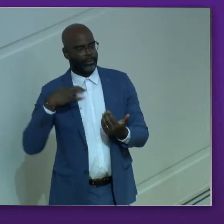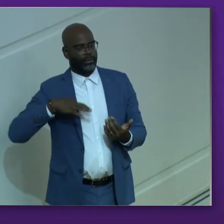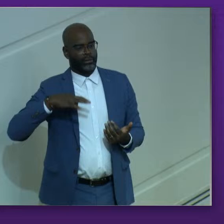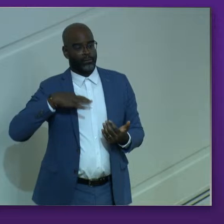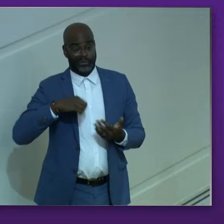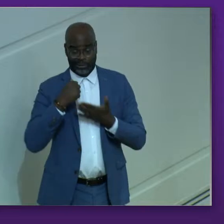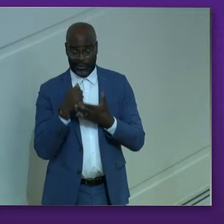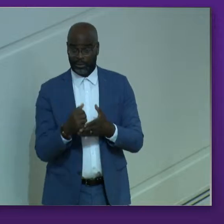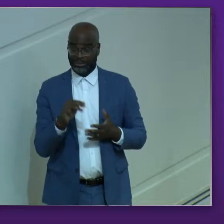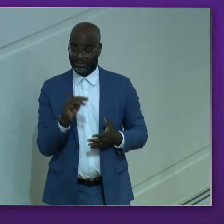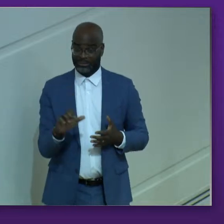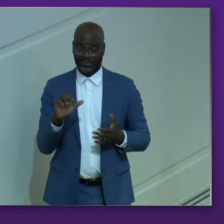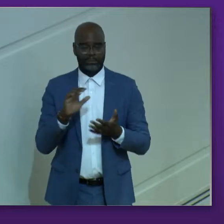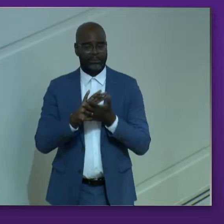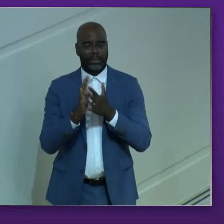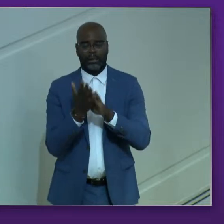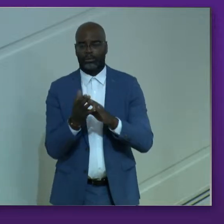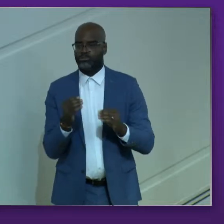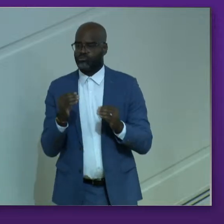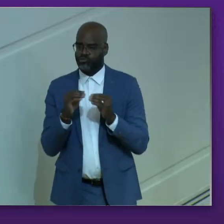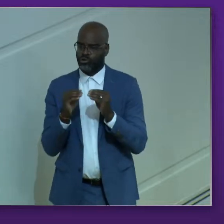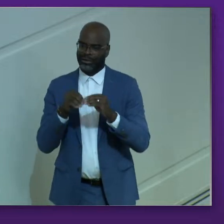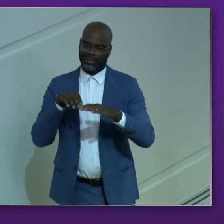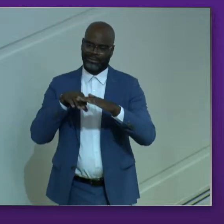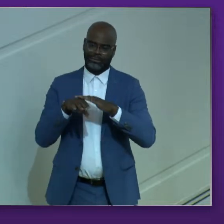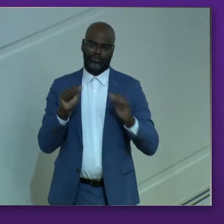EVENT WITH THE MATURE WE ARE